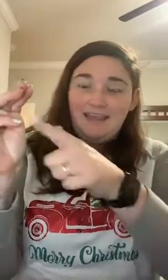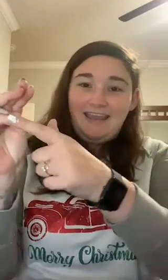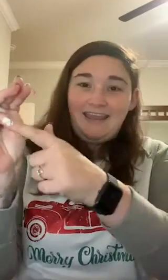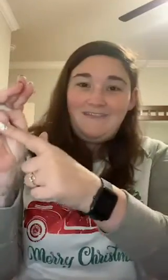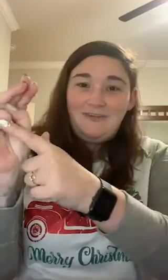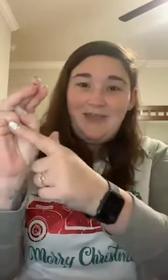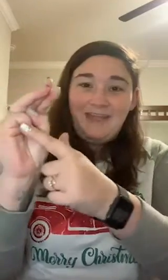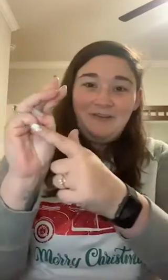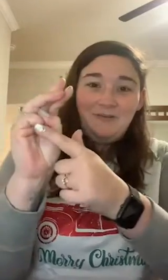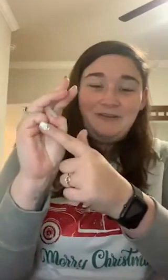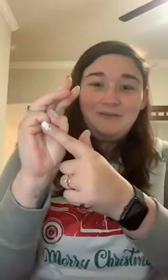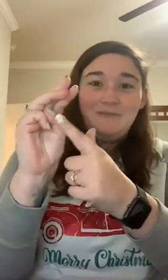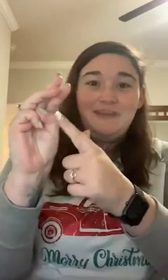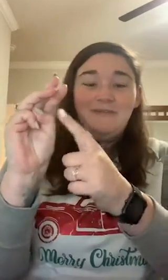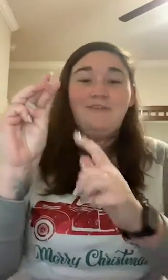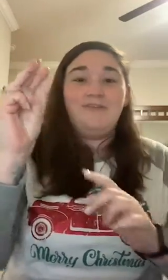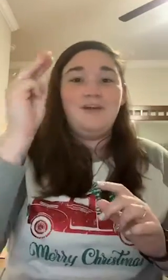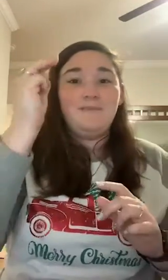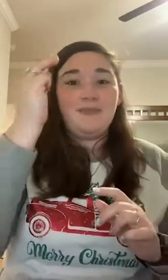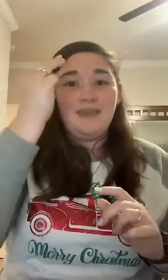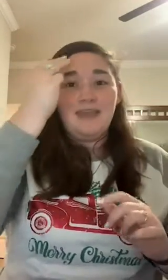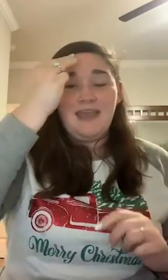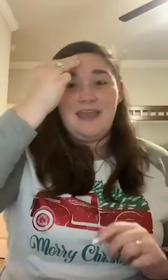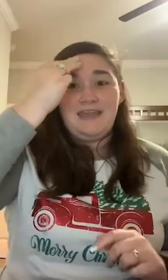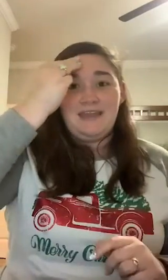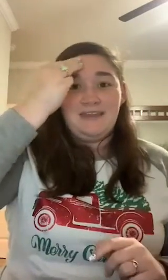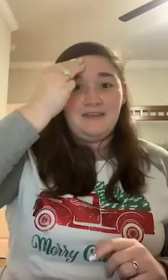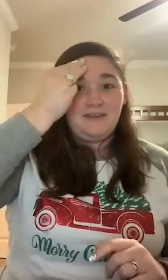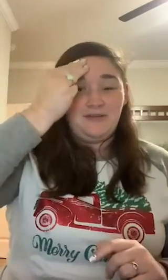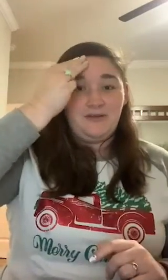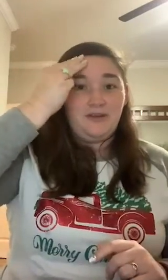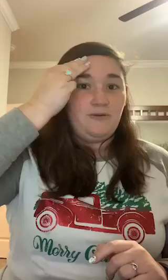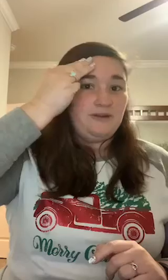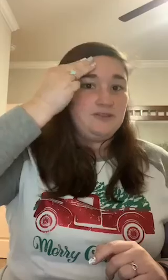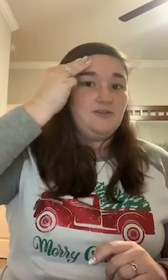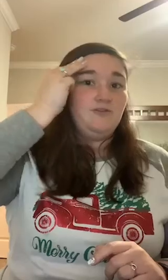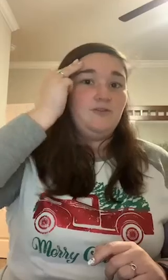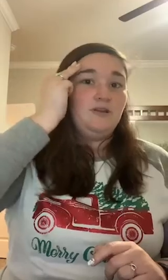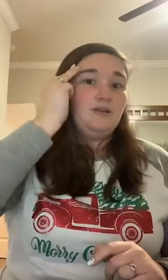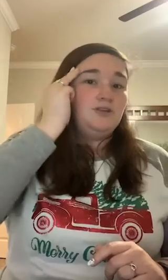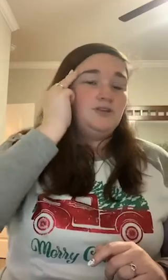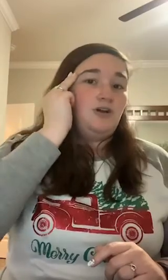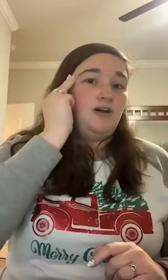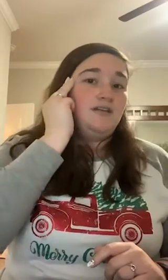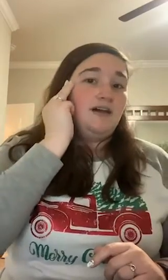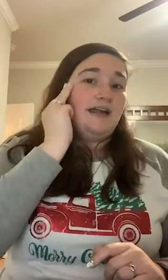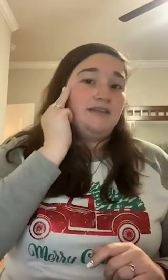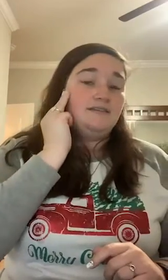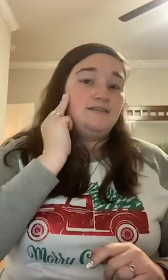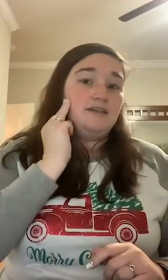and if you can hold down your pinky with your thumb and you are going to draw a line down your